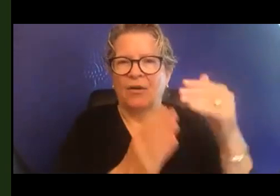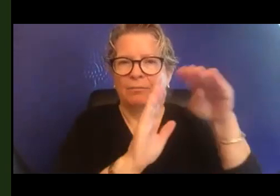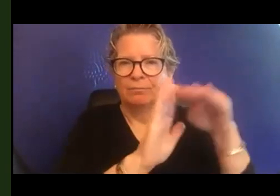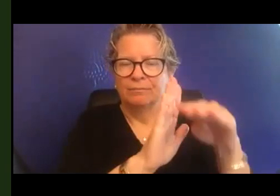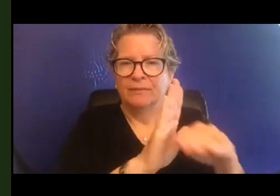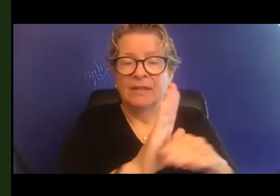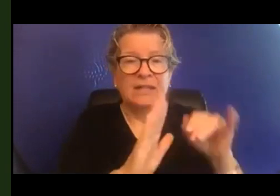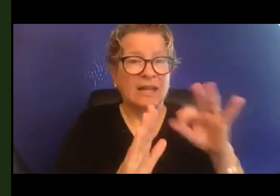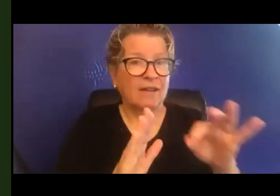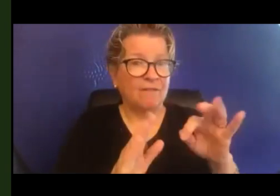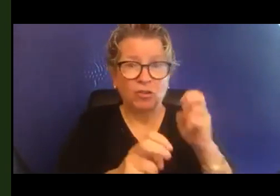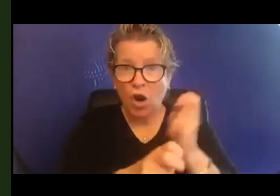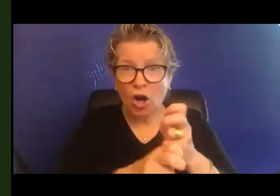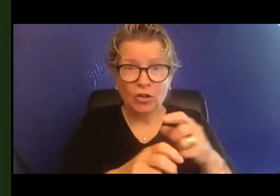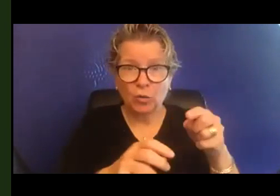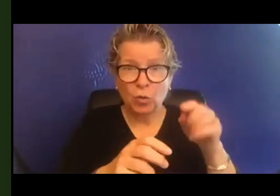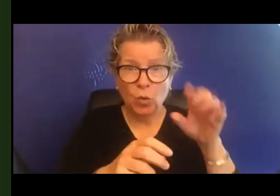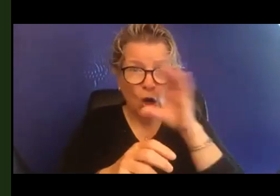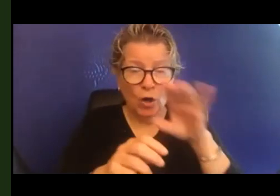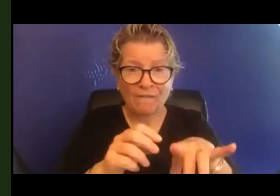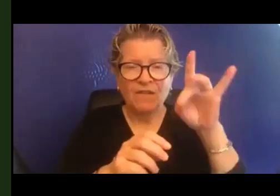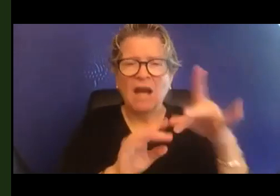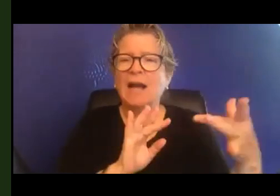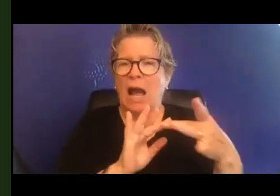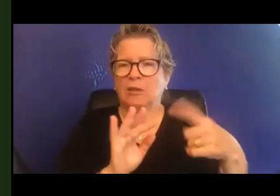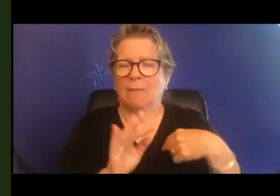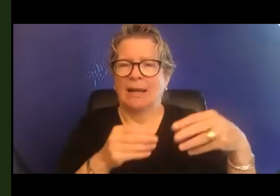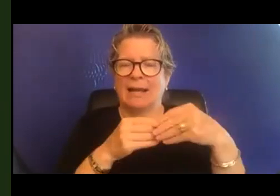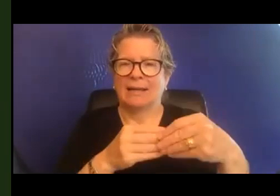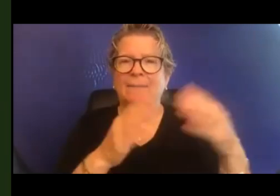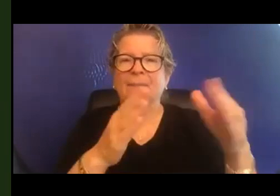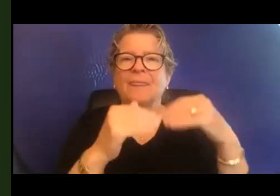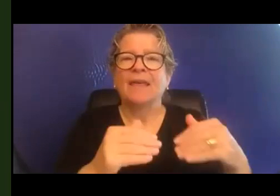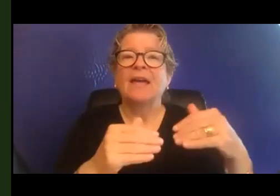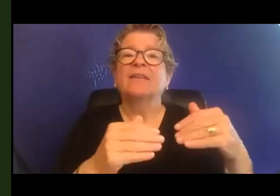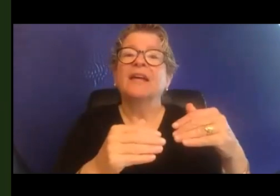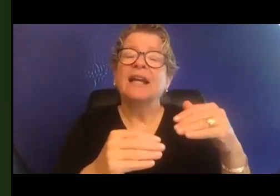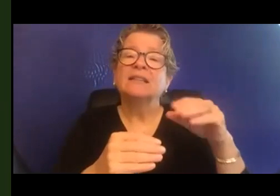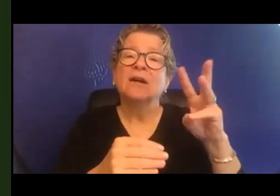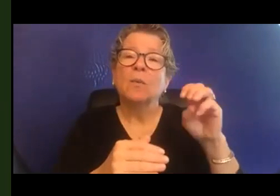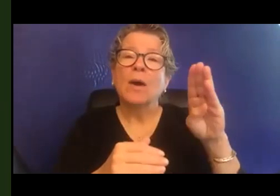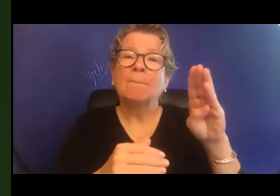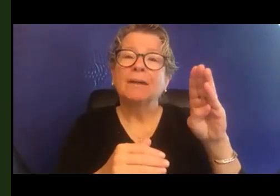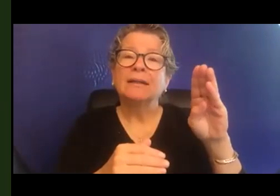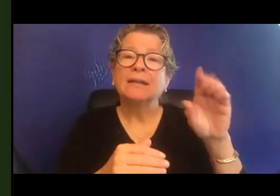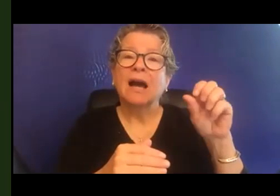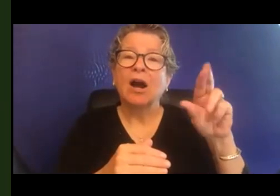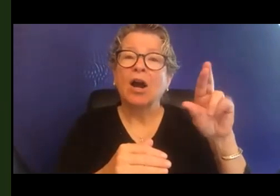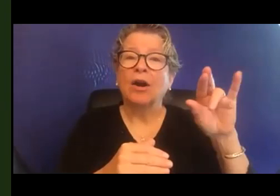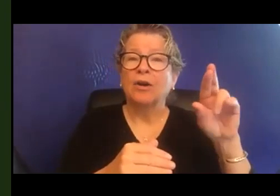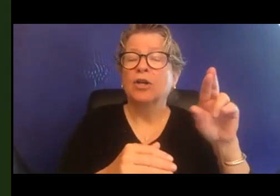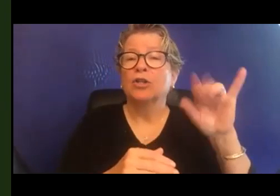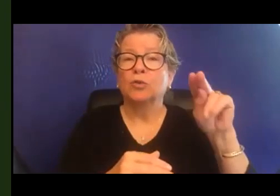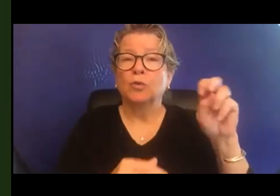And so again, the next webinar is on June 23, from 6 to 7:30